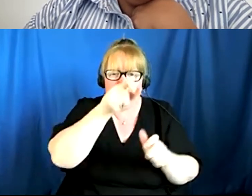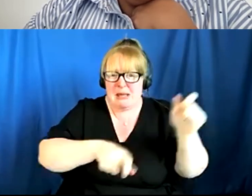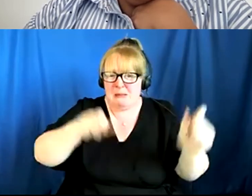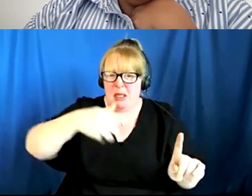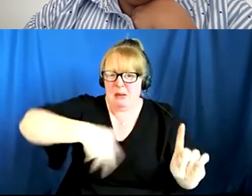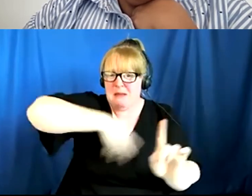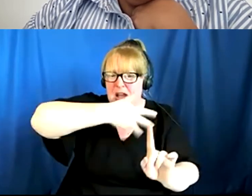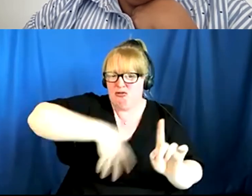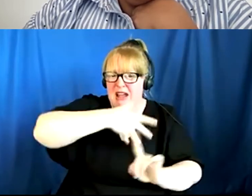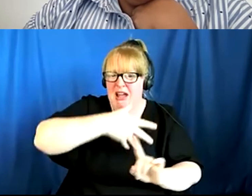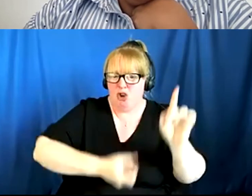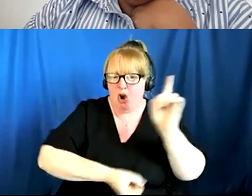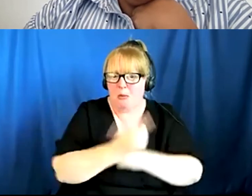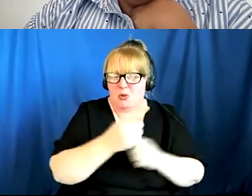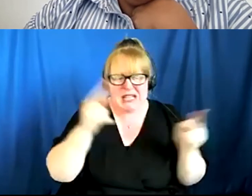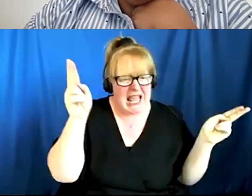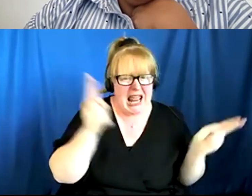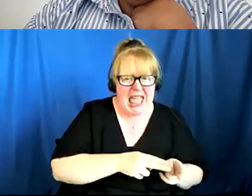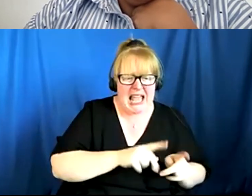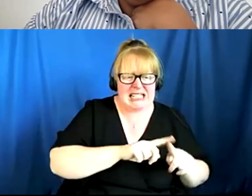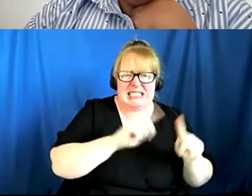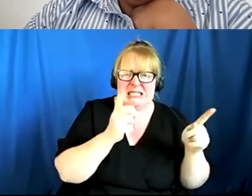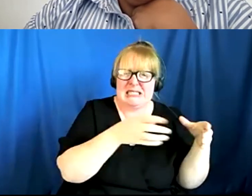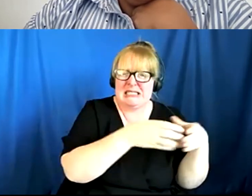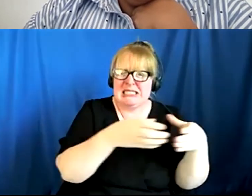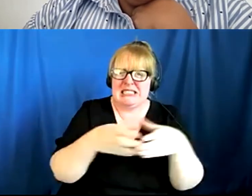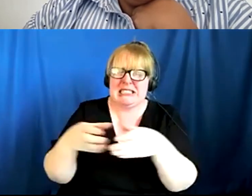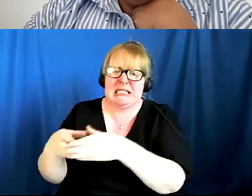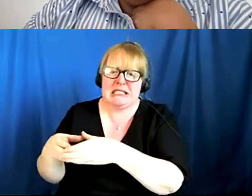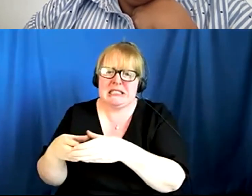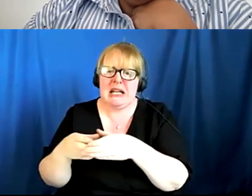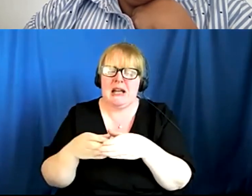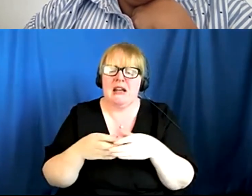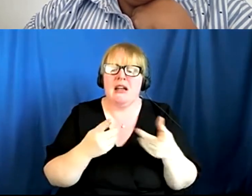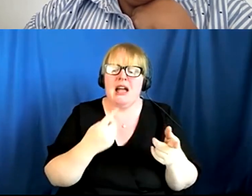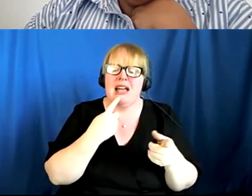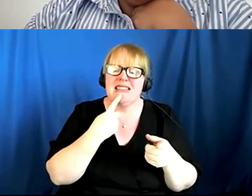sharing, it's about organising, it's about it's about removing yourself once,